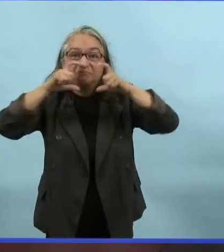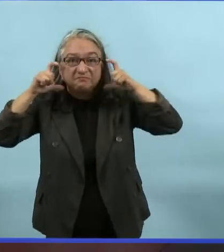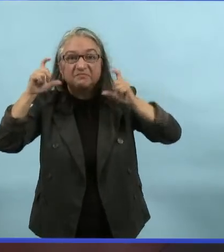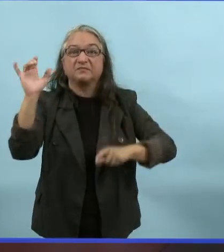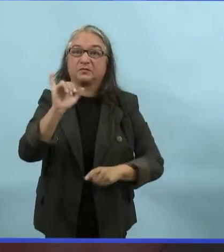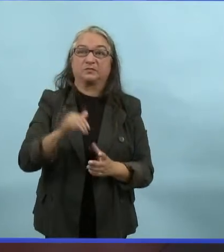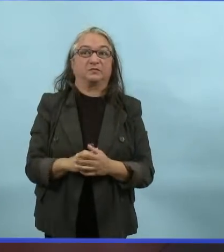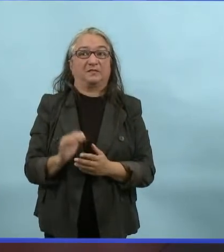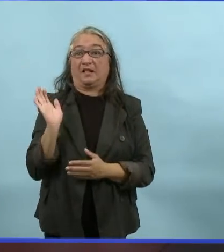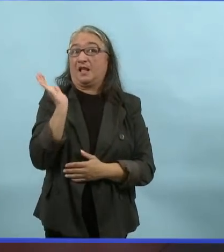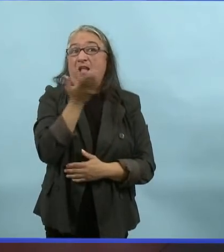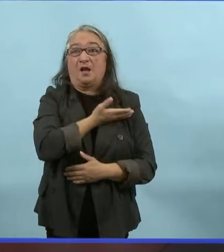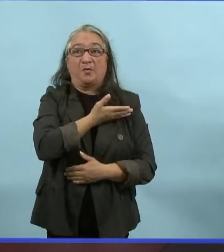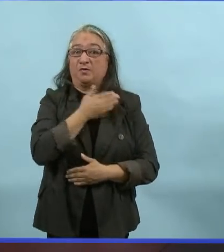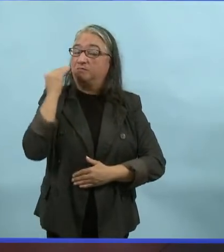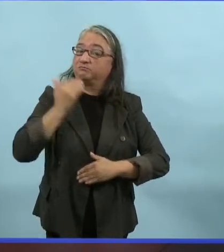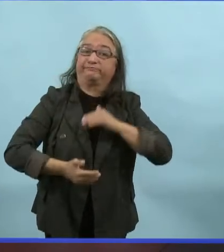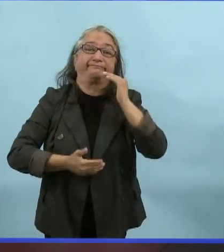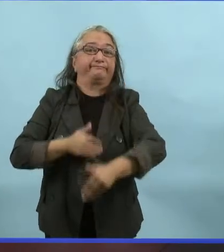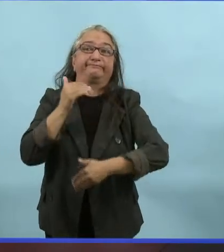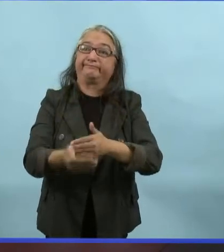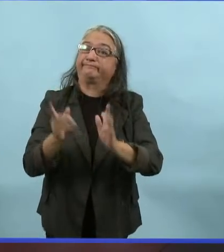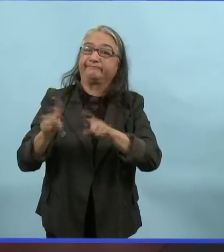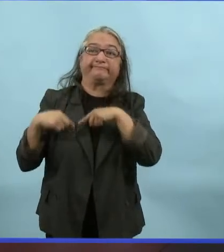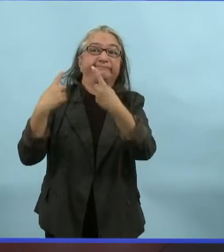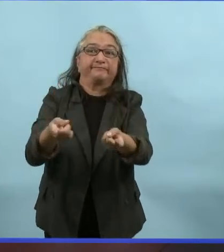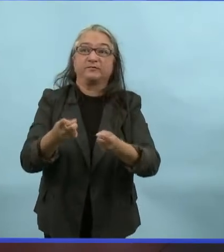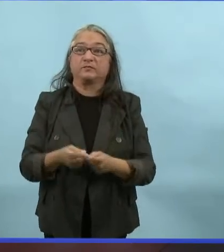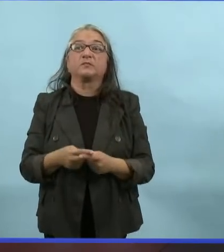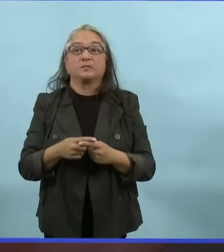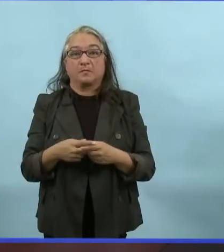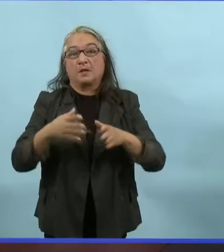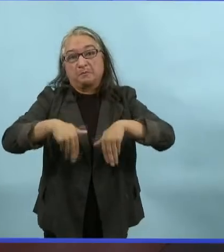those type of public health recommendations there are going to be some people who are